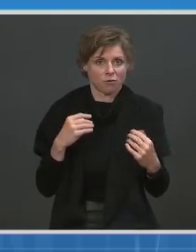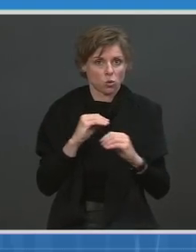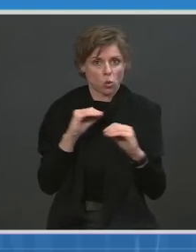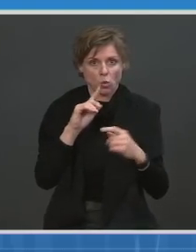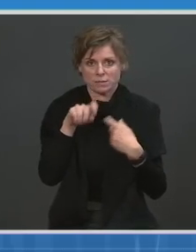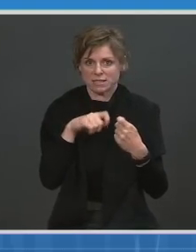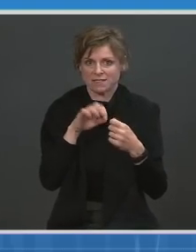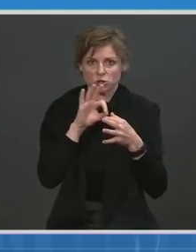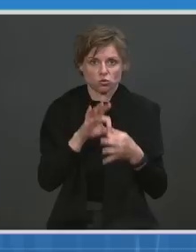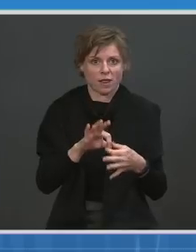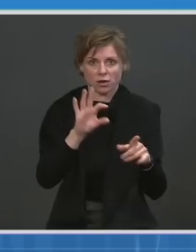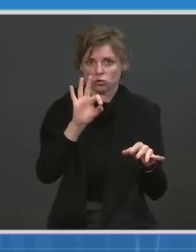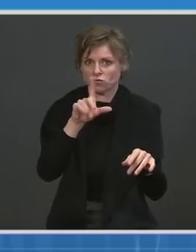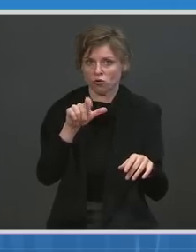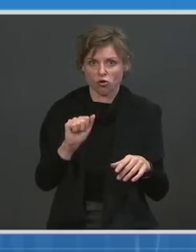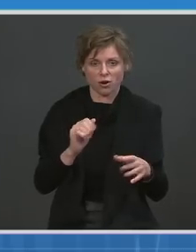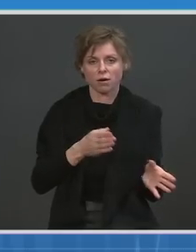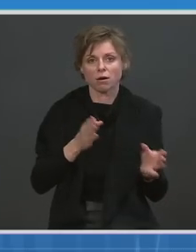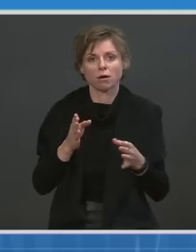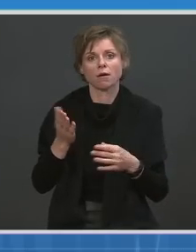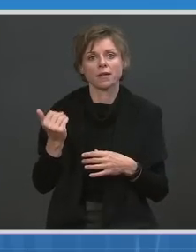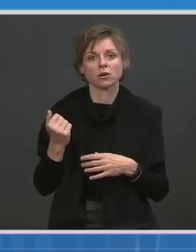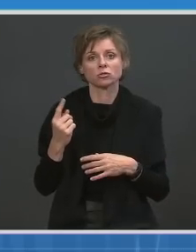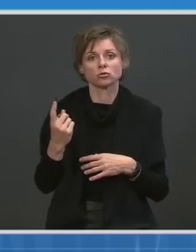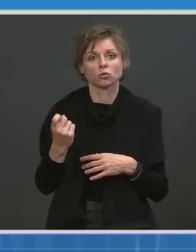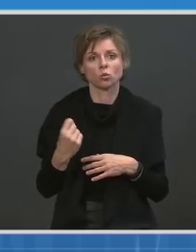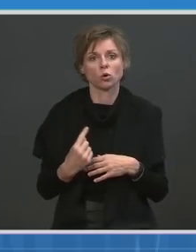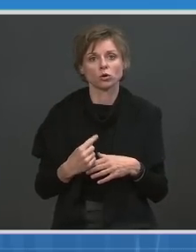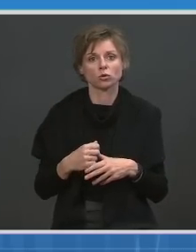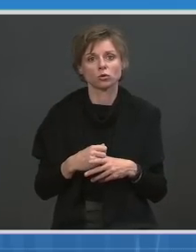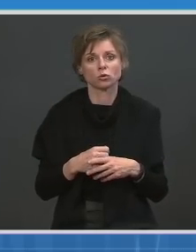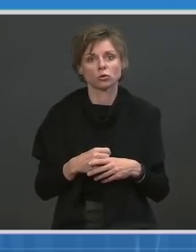Next question. Moderator: Next we'll go to Kaitlan Collins at CNN.